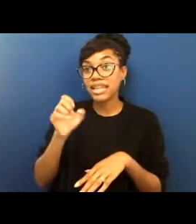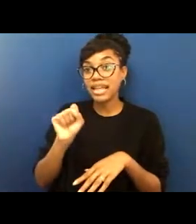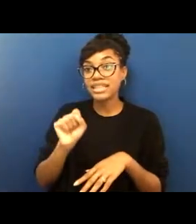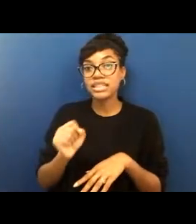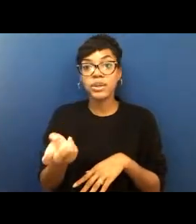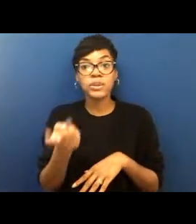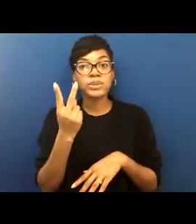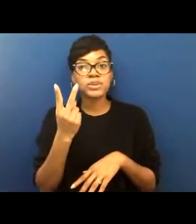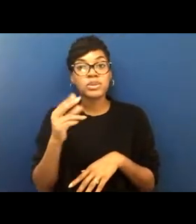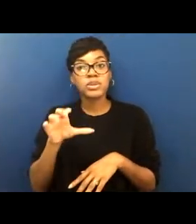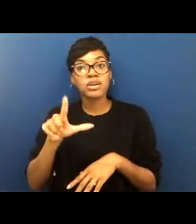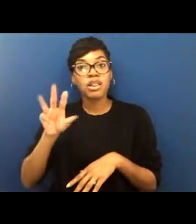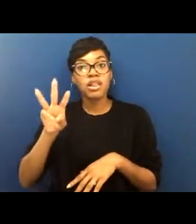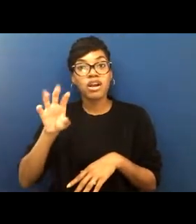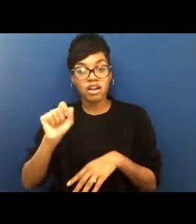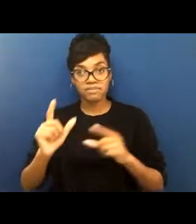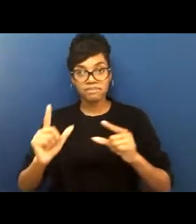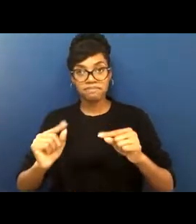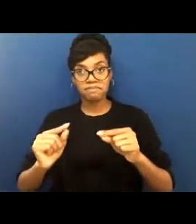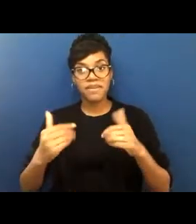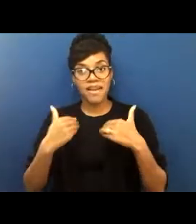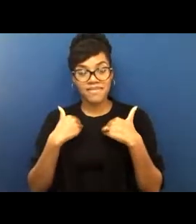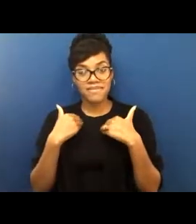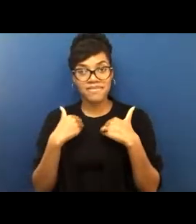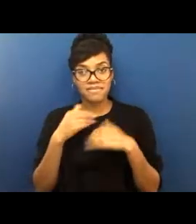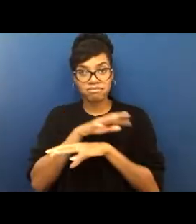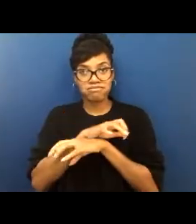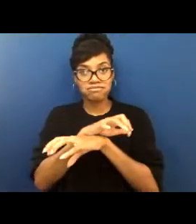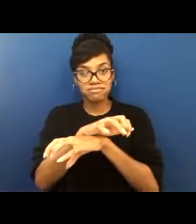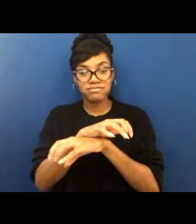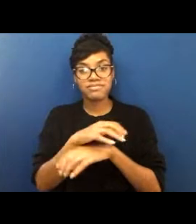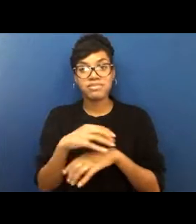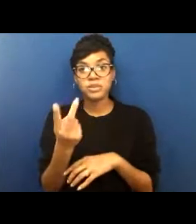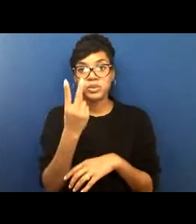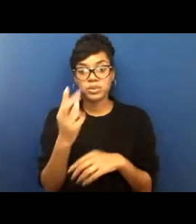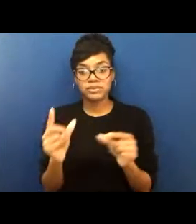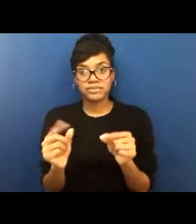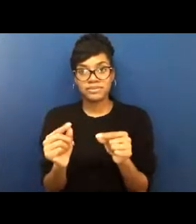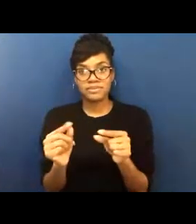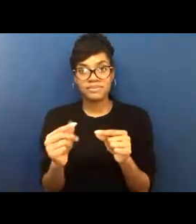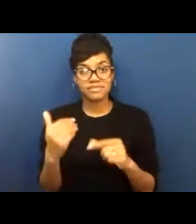or claws or chelae, and that's very correct. So these are all kind of the characteristics